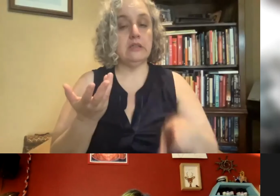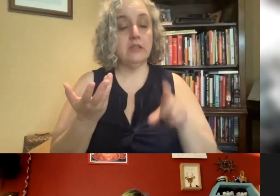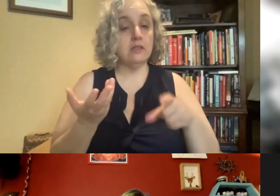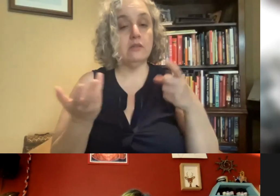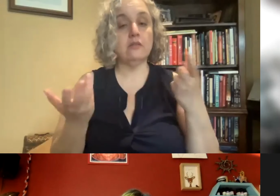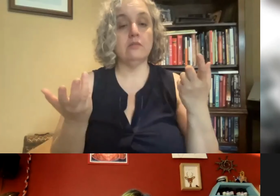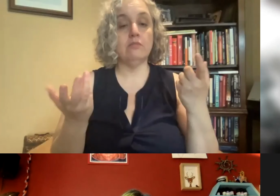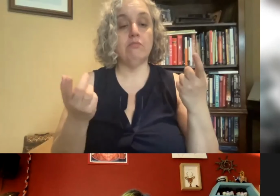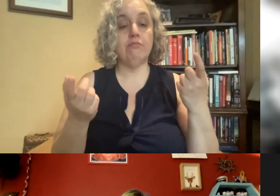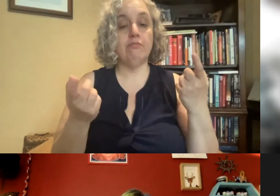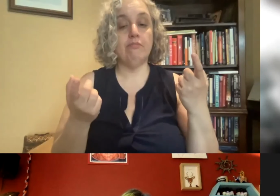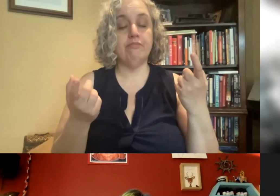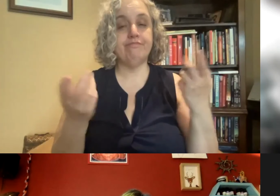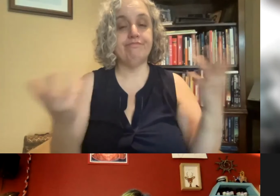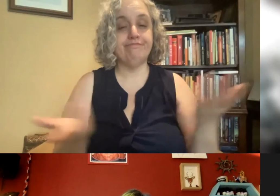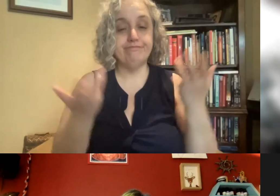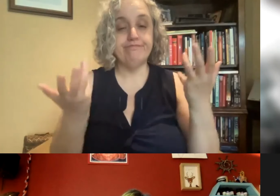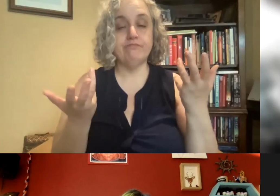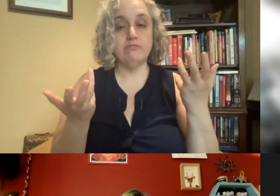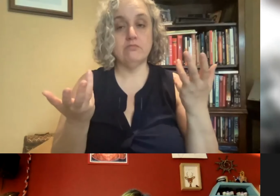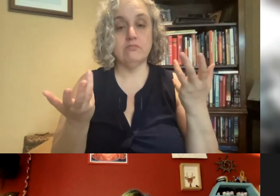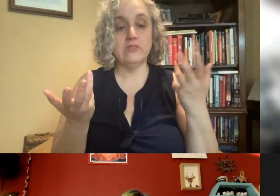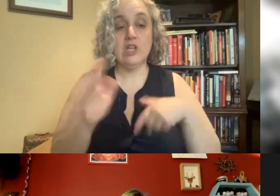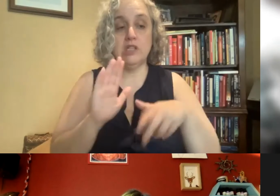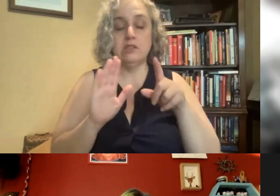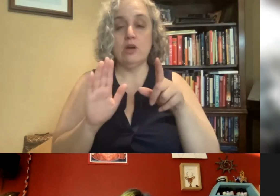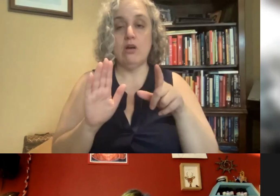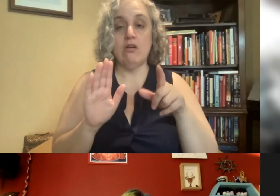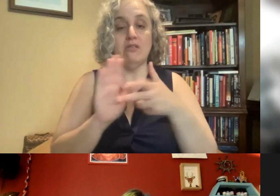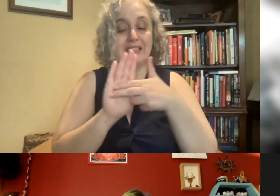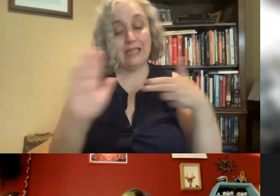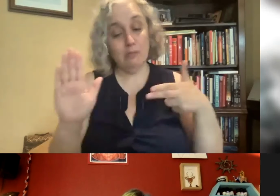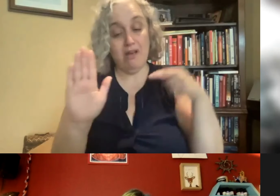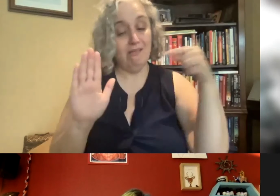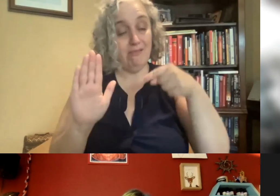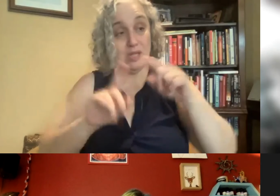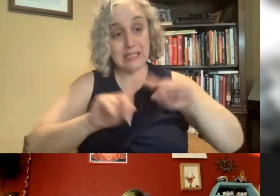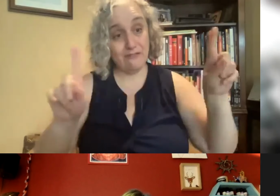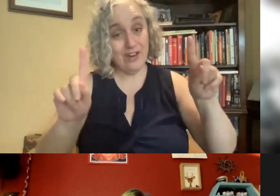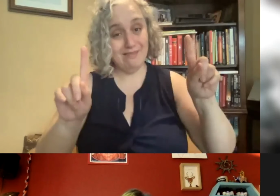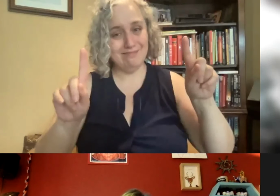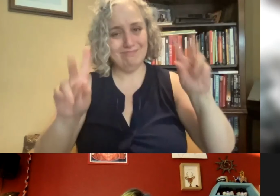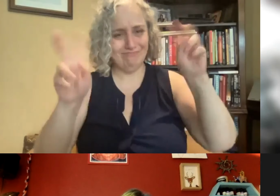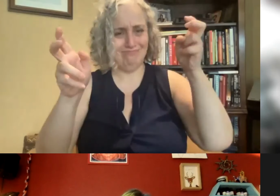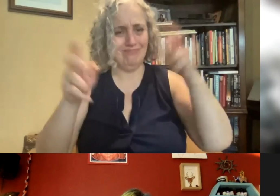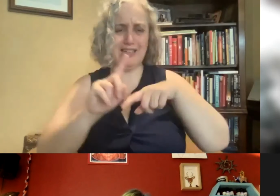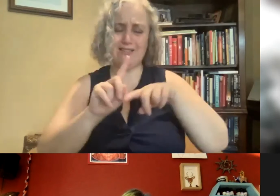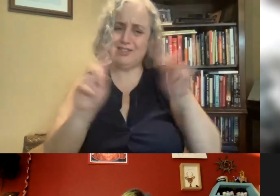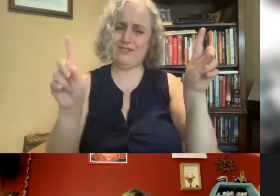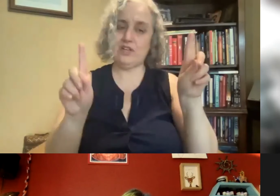to remove the stigma from being different and understand the value of difference,